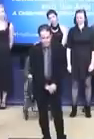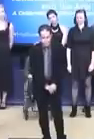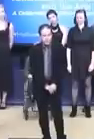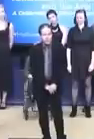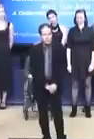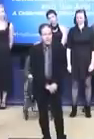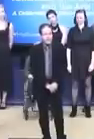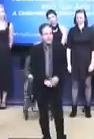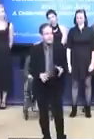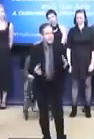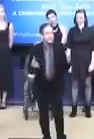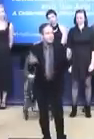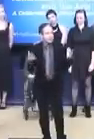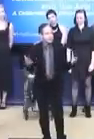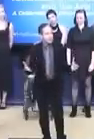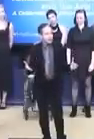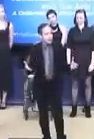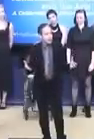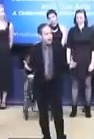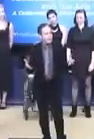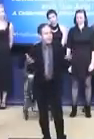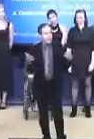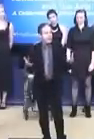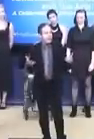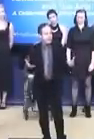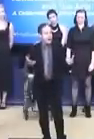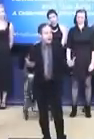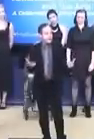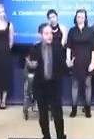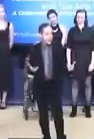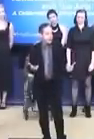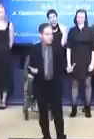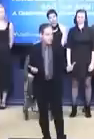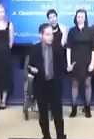The original play, is so full of the unheard cries of young people.